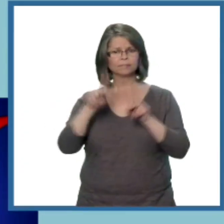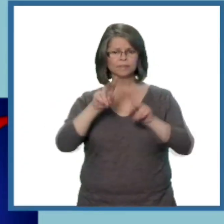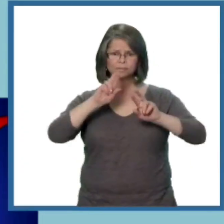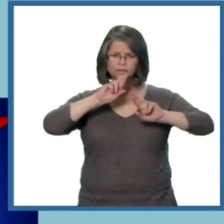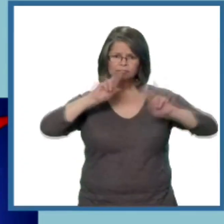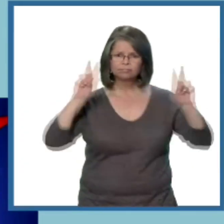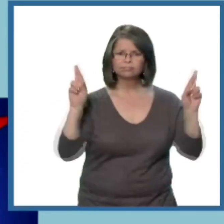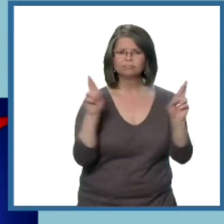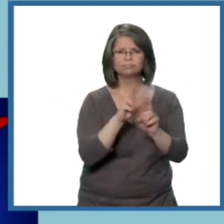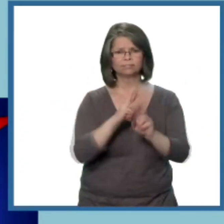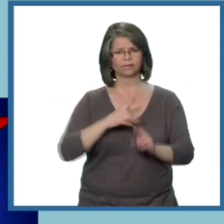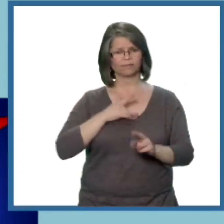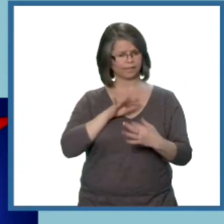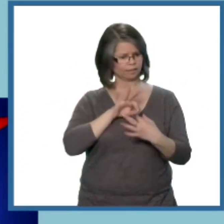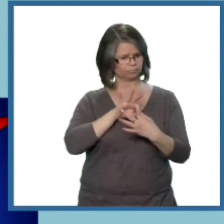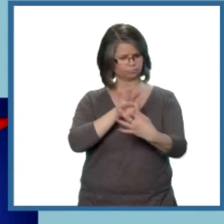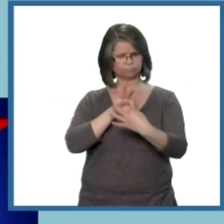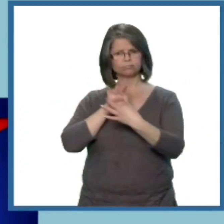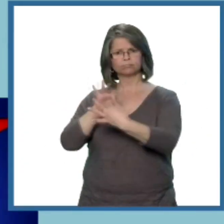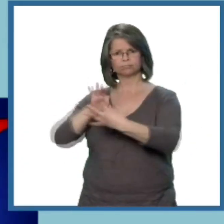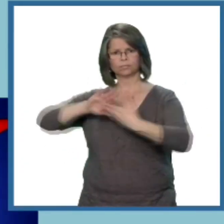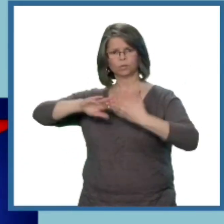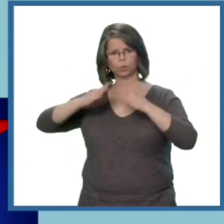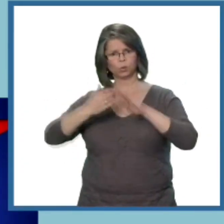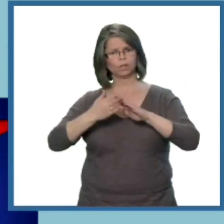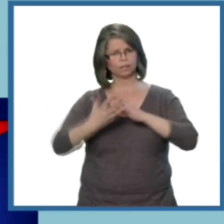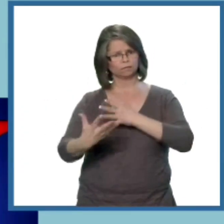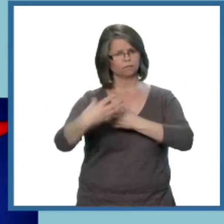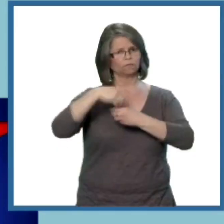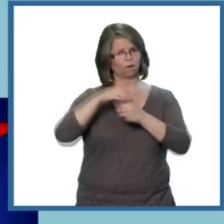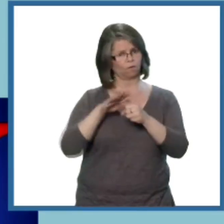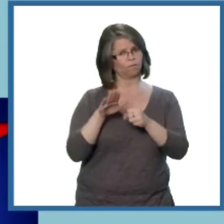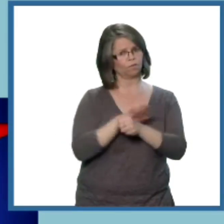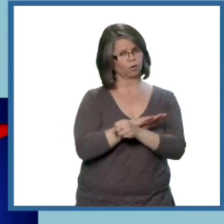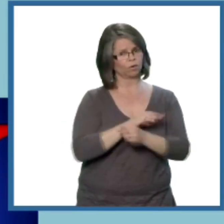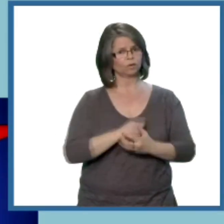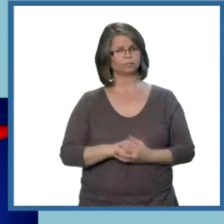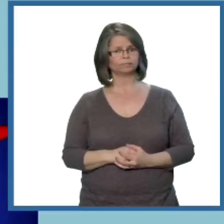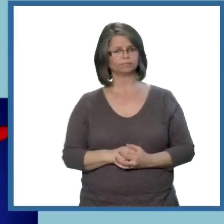live, and receive services, and their needs must be accommodated.